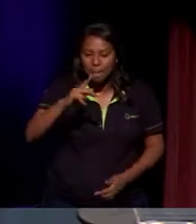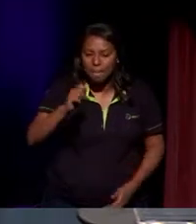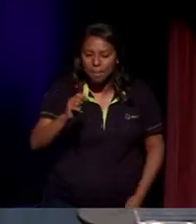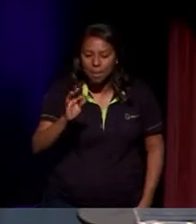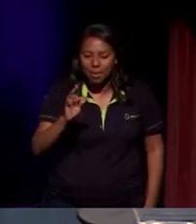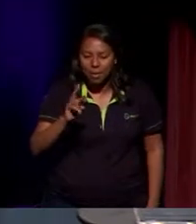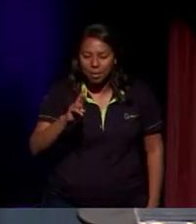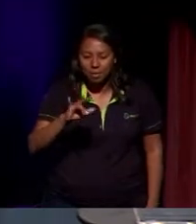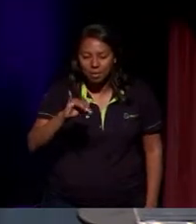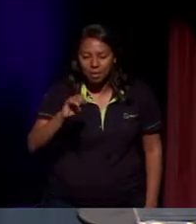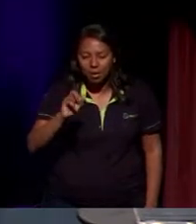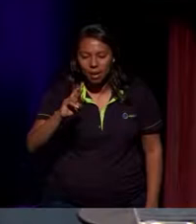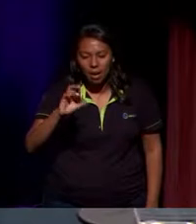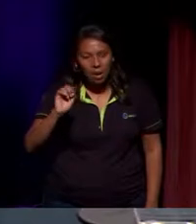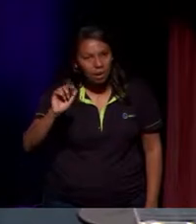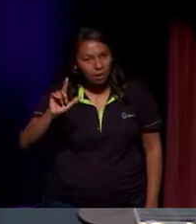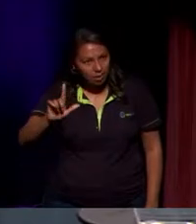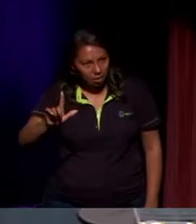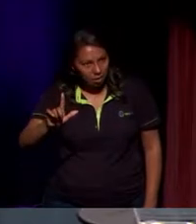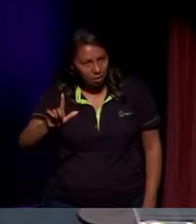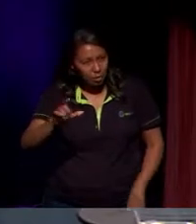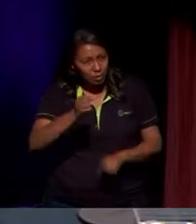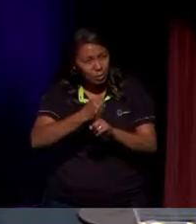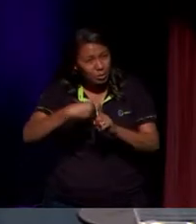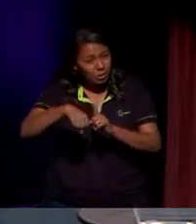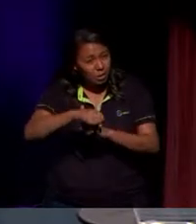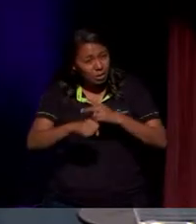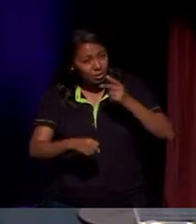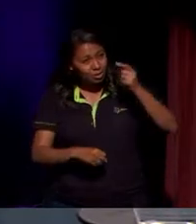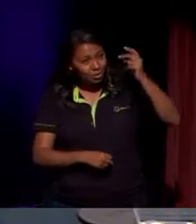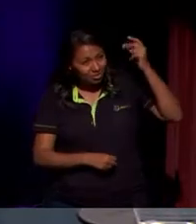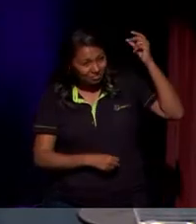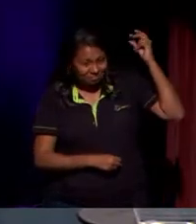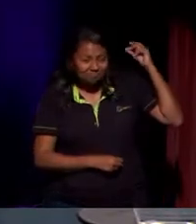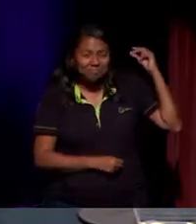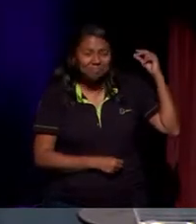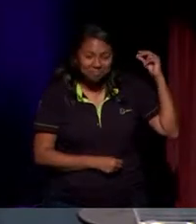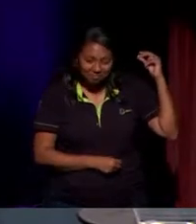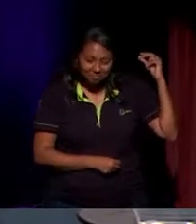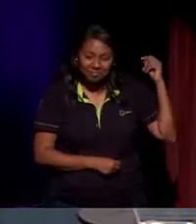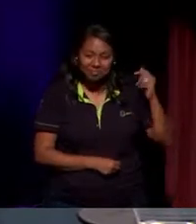These companies are the oldest societies of which there is knowledge, It is obvious that,